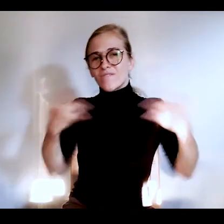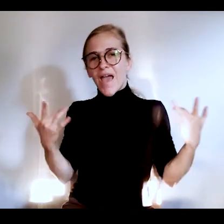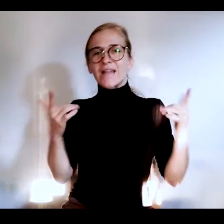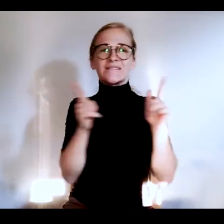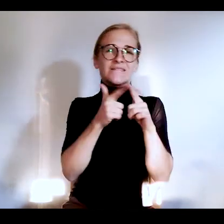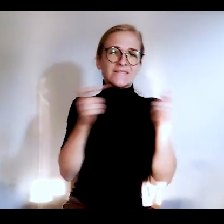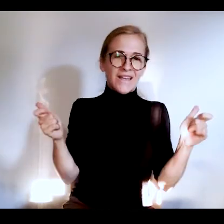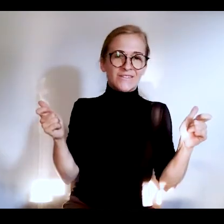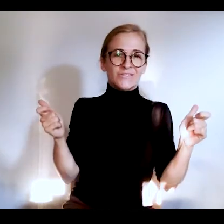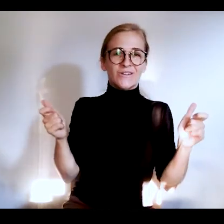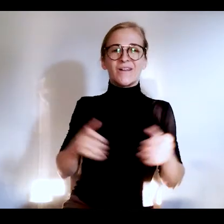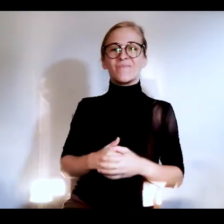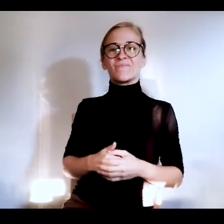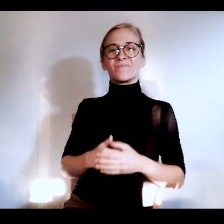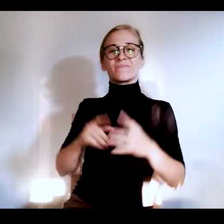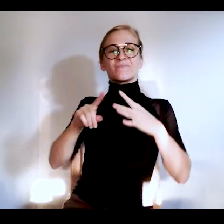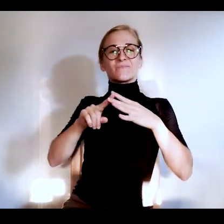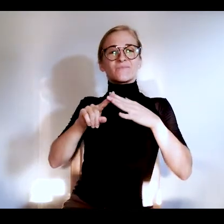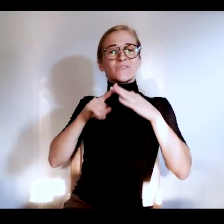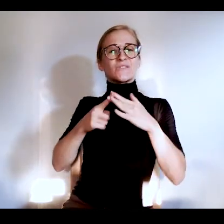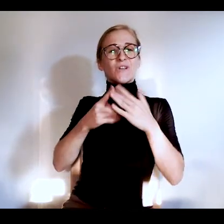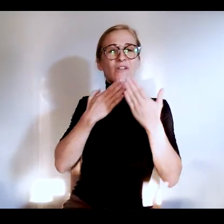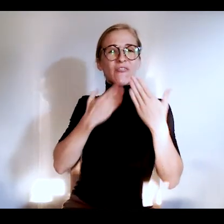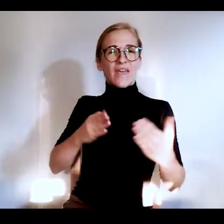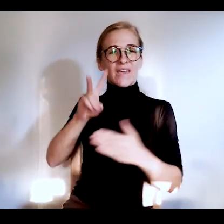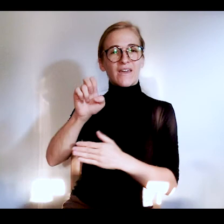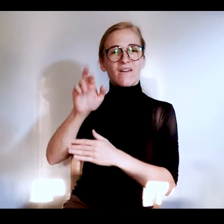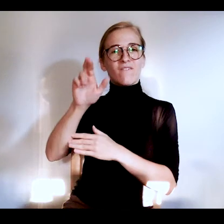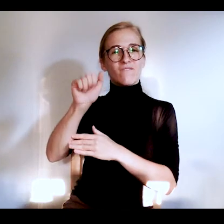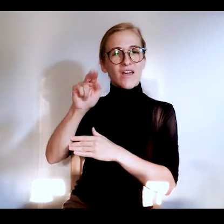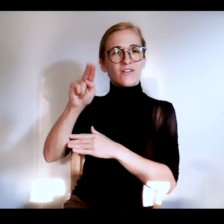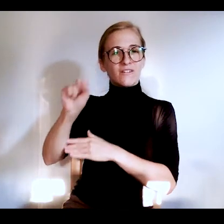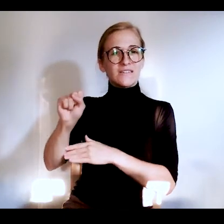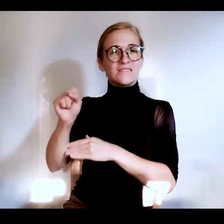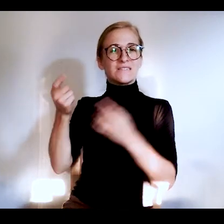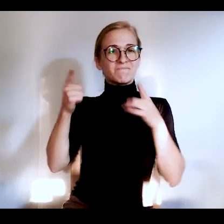Let's start by thanking our veterans whenever we see one.